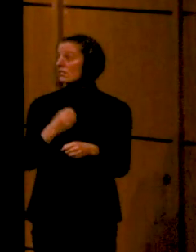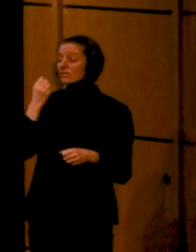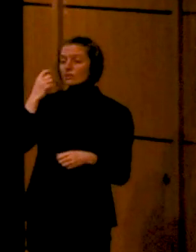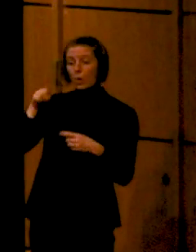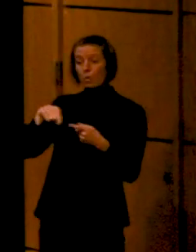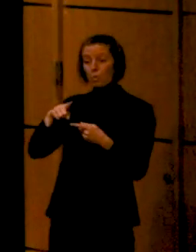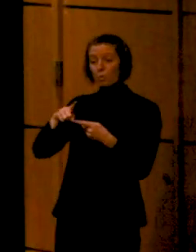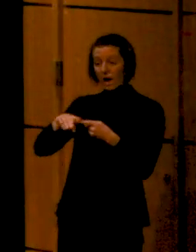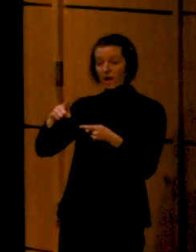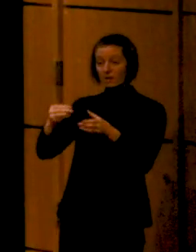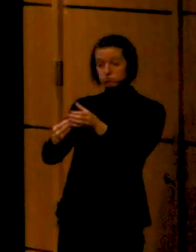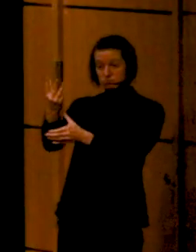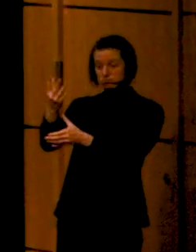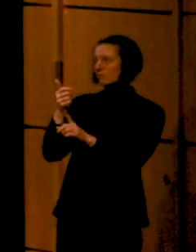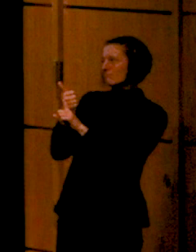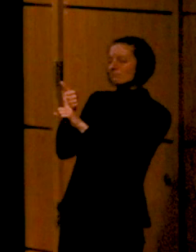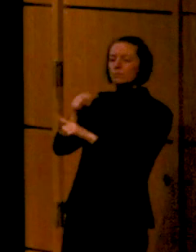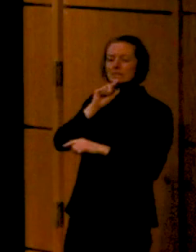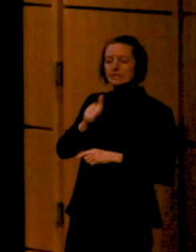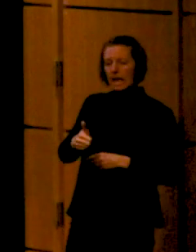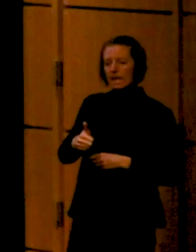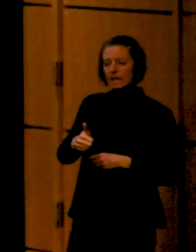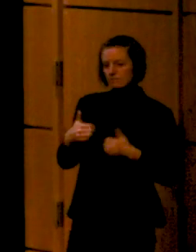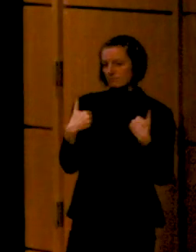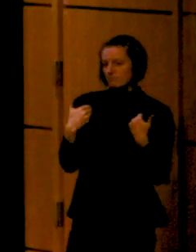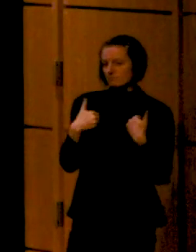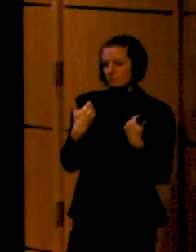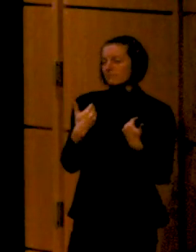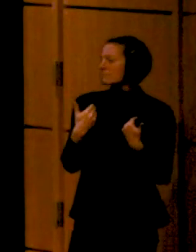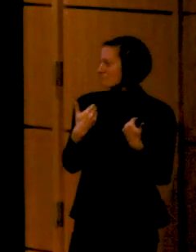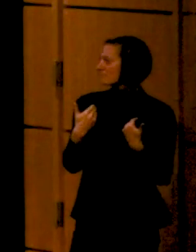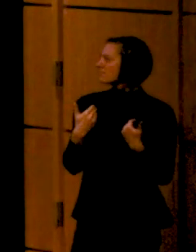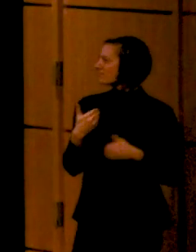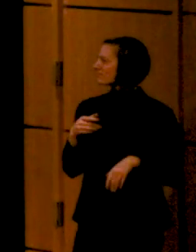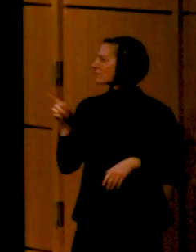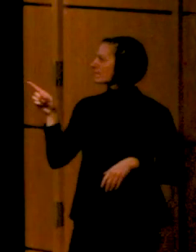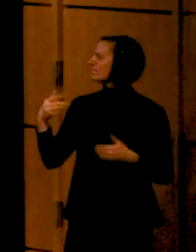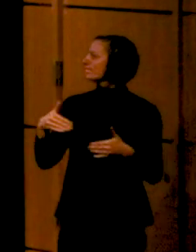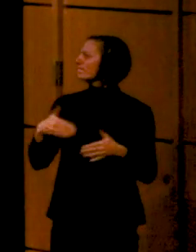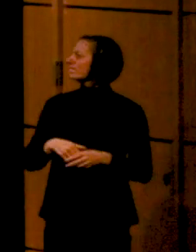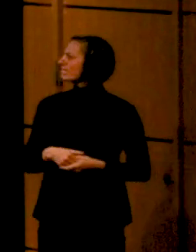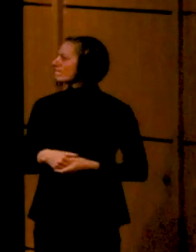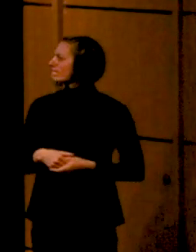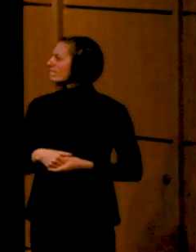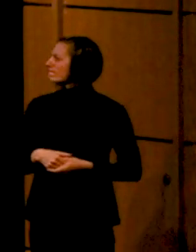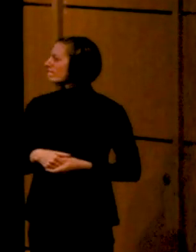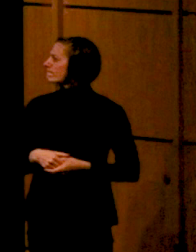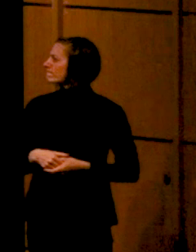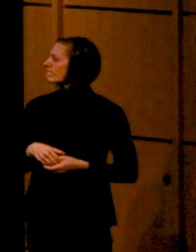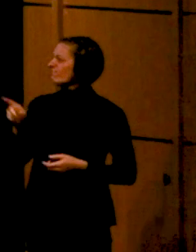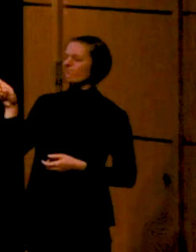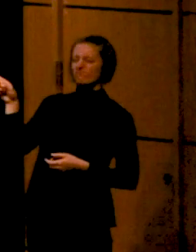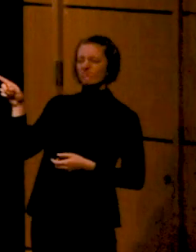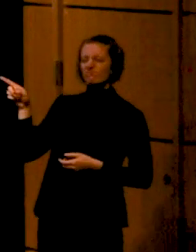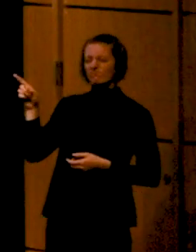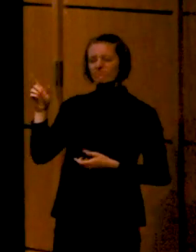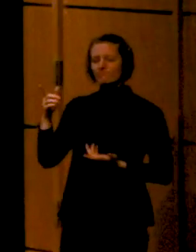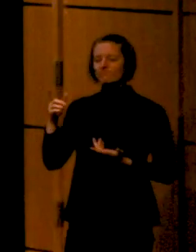And in a purely visual way, he expresses the instability of the mountain.